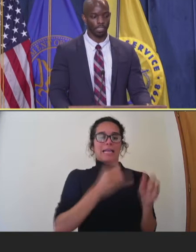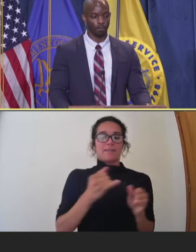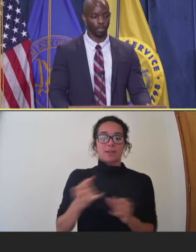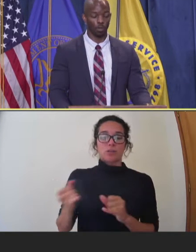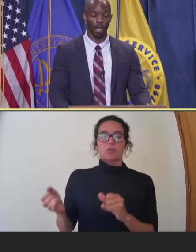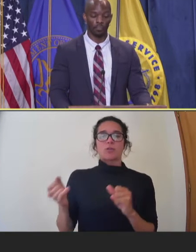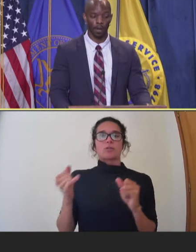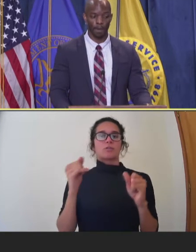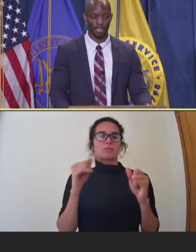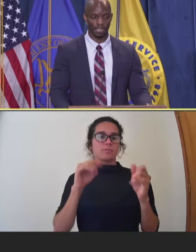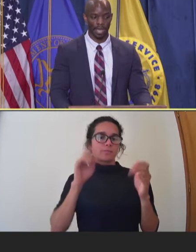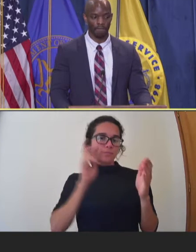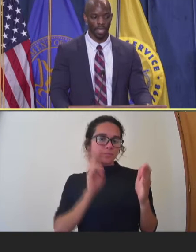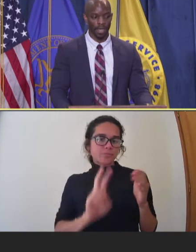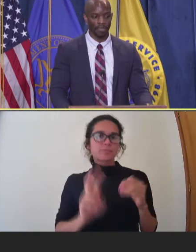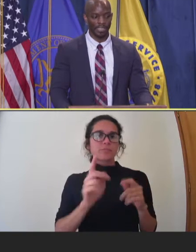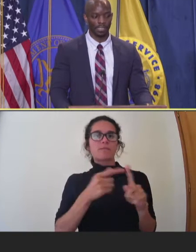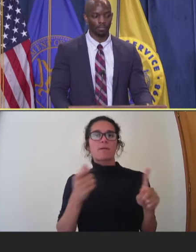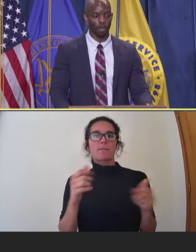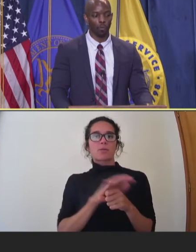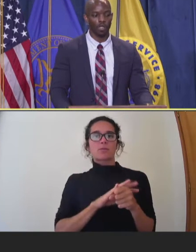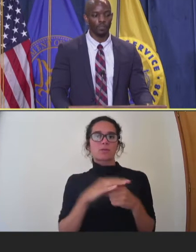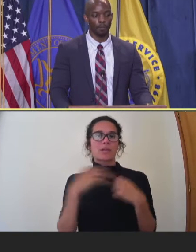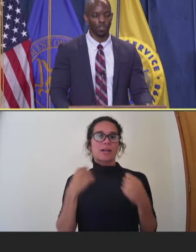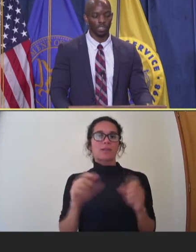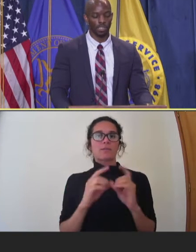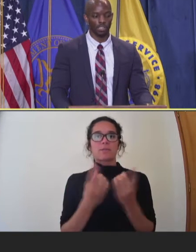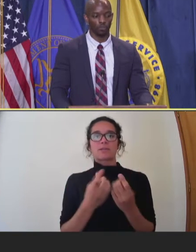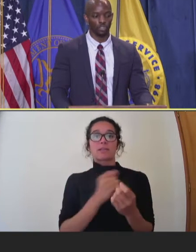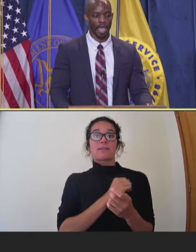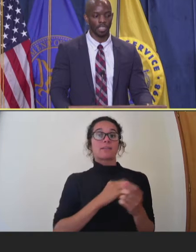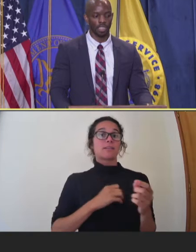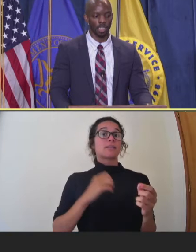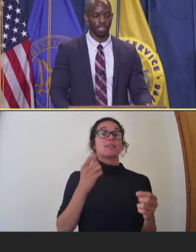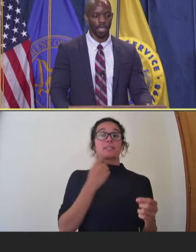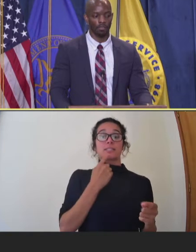from local health department staff. That said, that one of the most successful strategies that